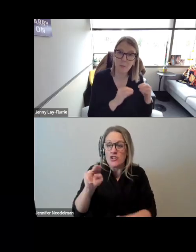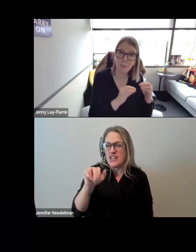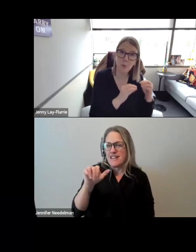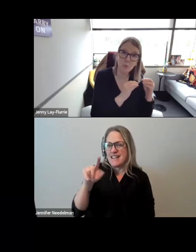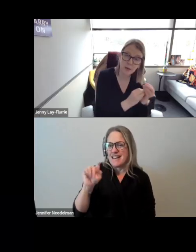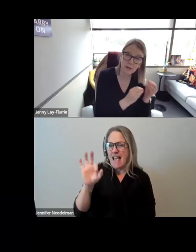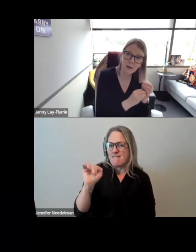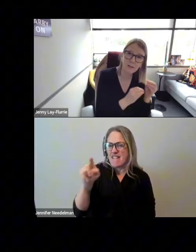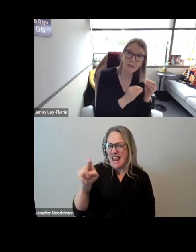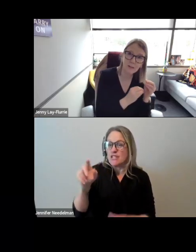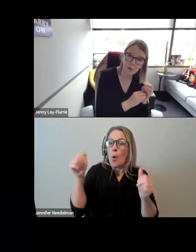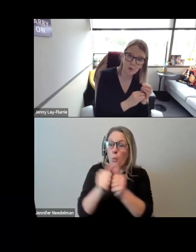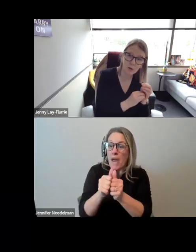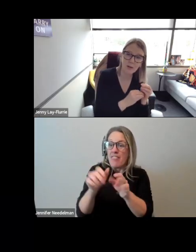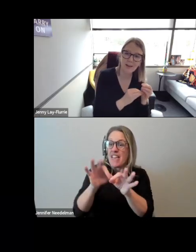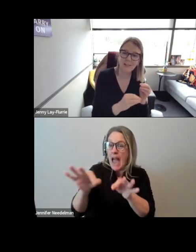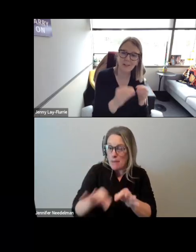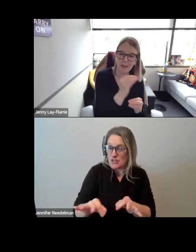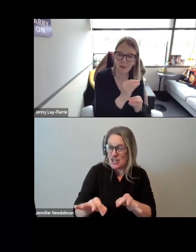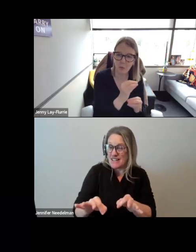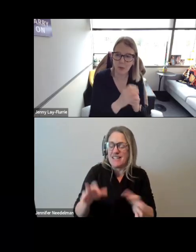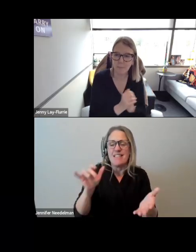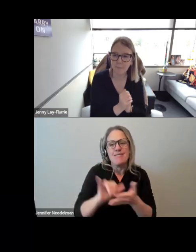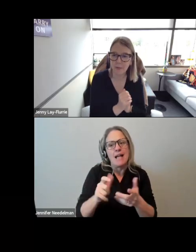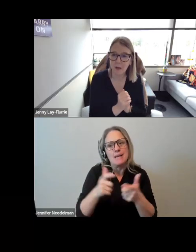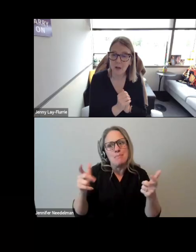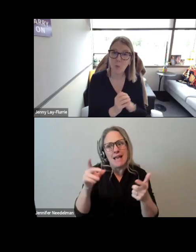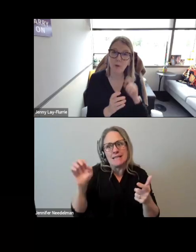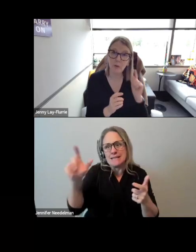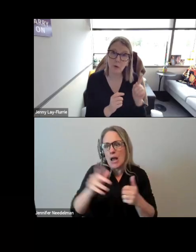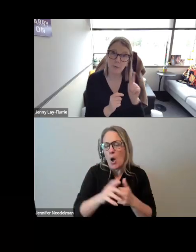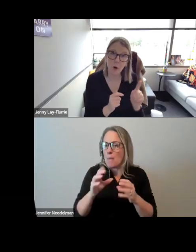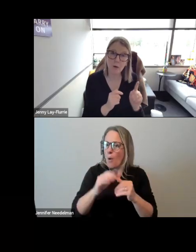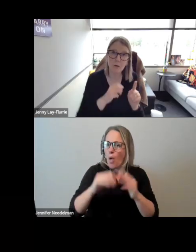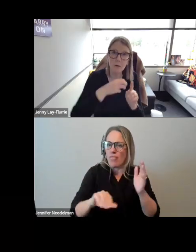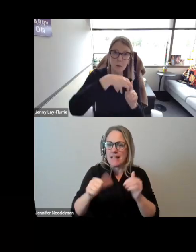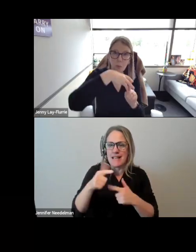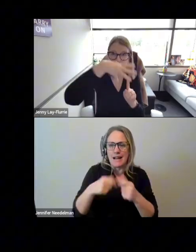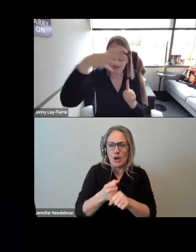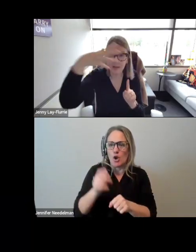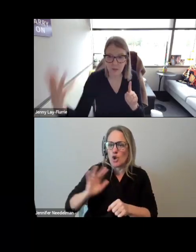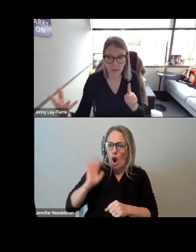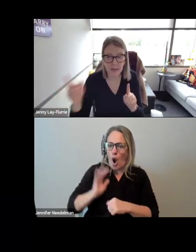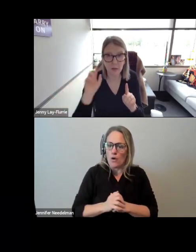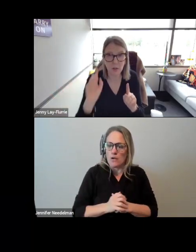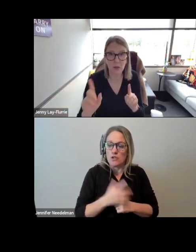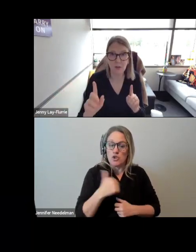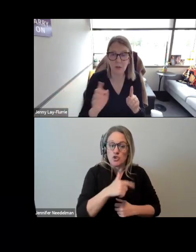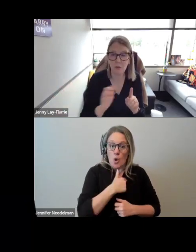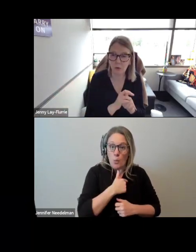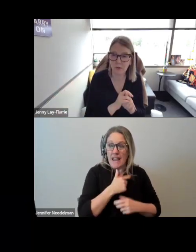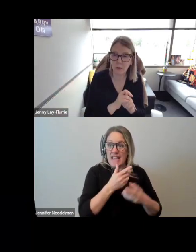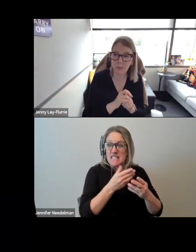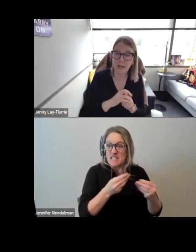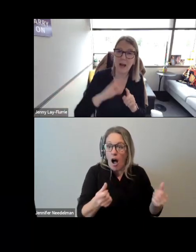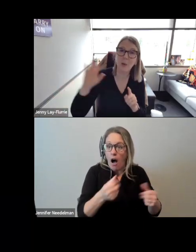because people recognize exclusion and design for it. We solve for one and we extend to many and you're gonna see those stories in a minute